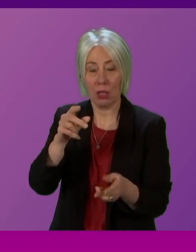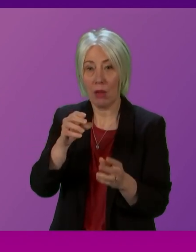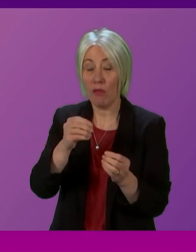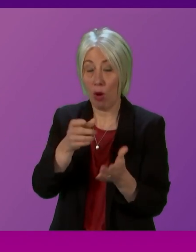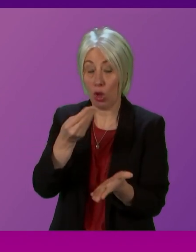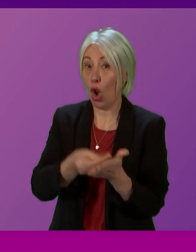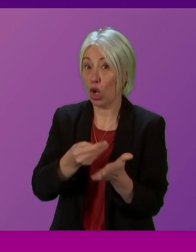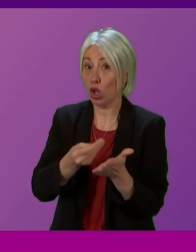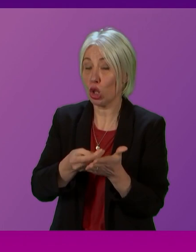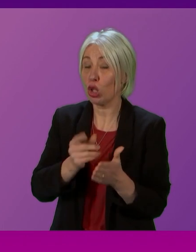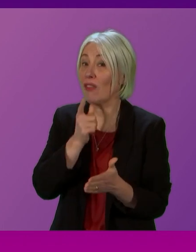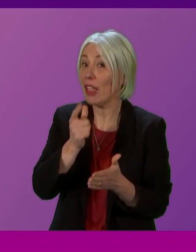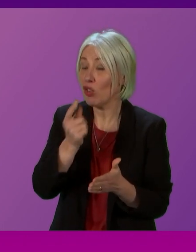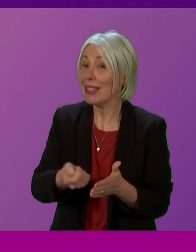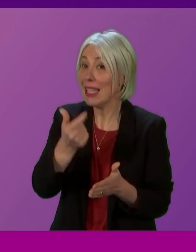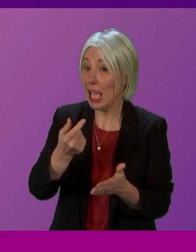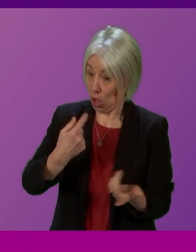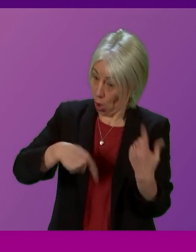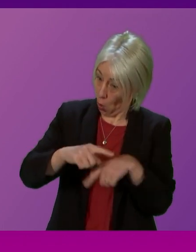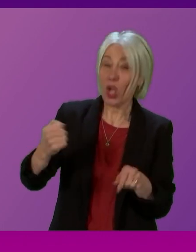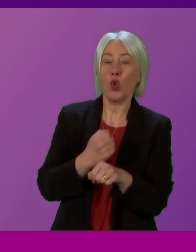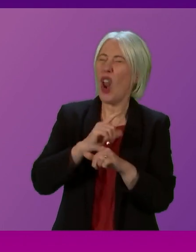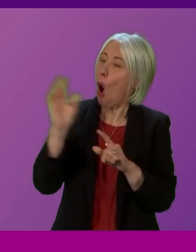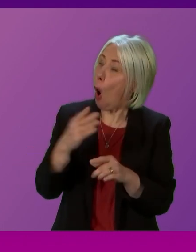This Government is doing everything that we can do within our powers and resources.